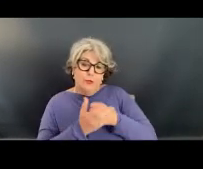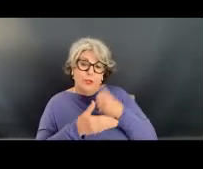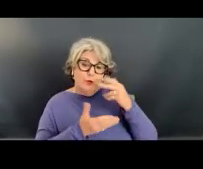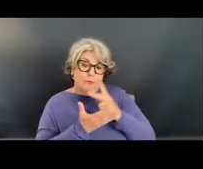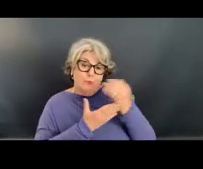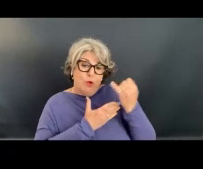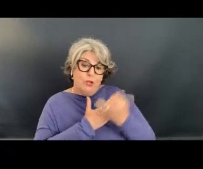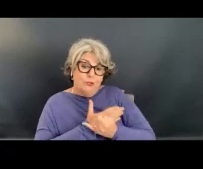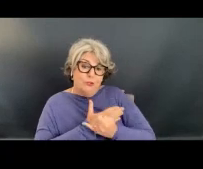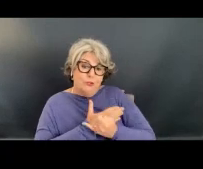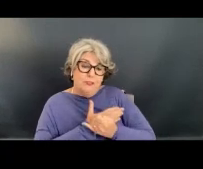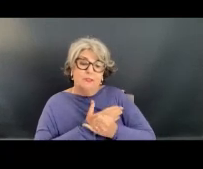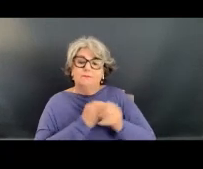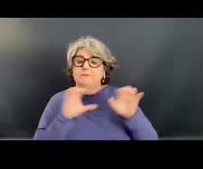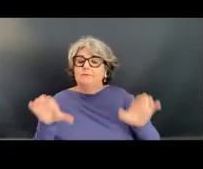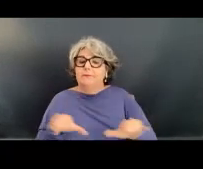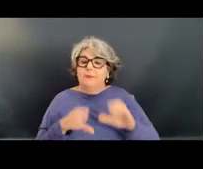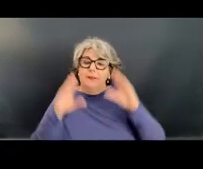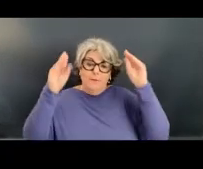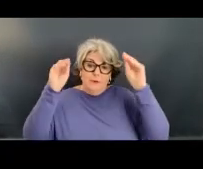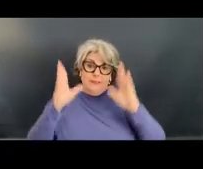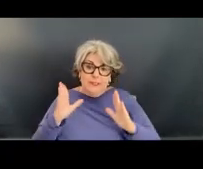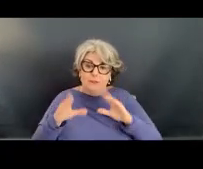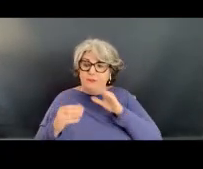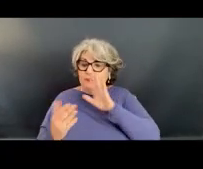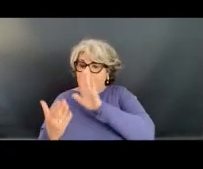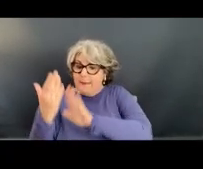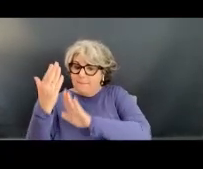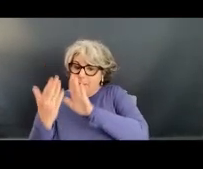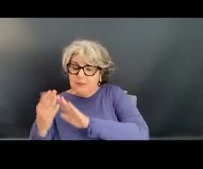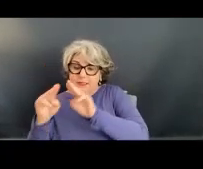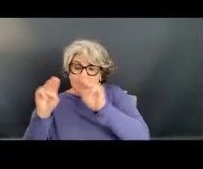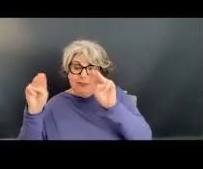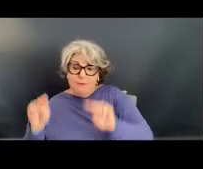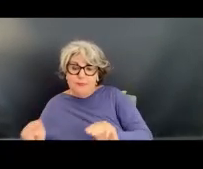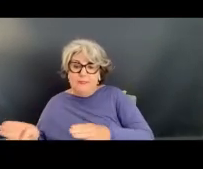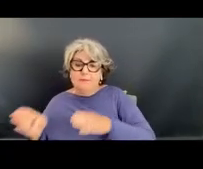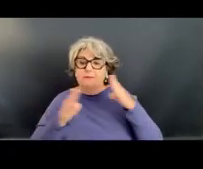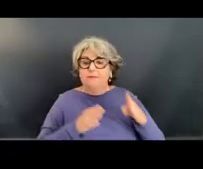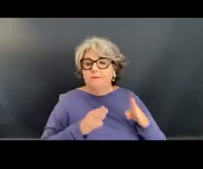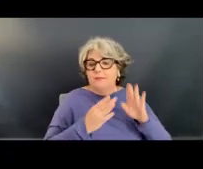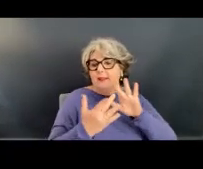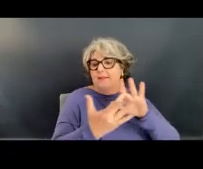conducted for teachers both in person at the museum and in the virtual space.